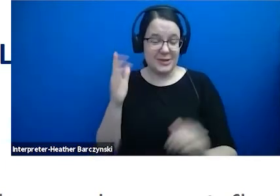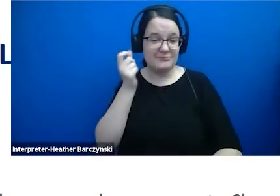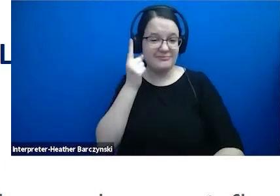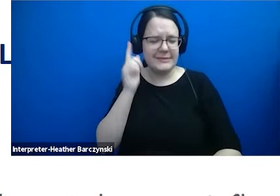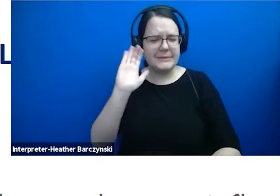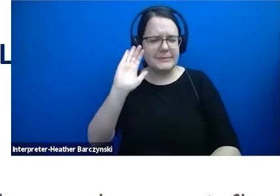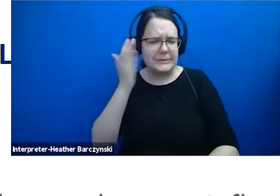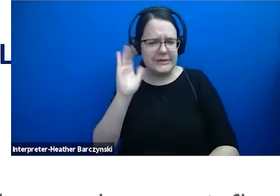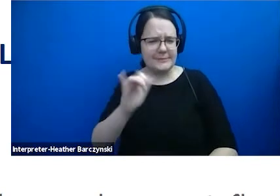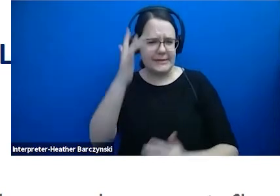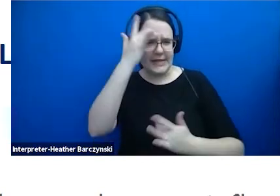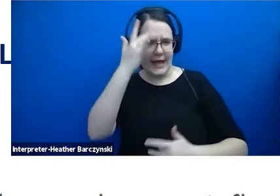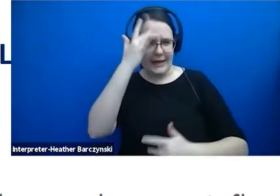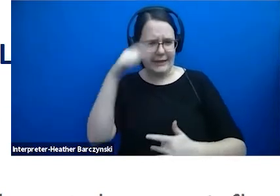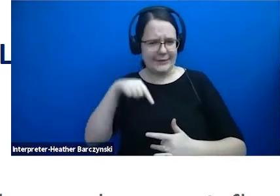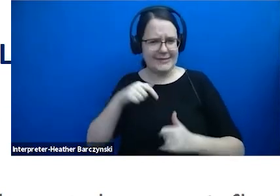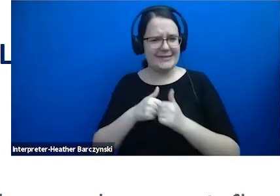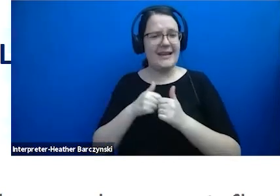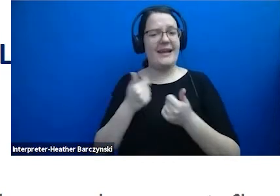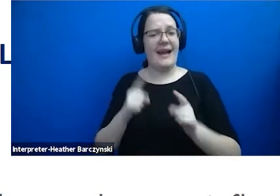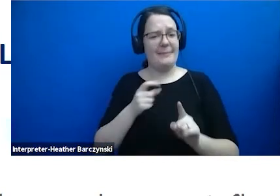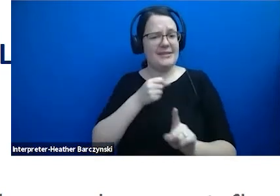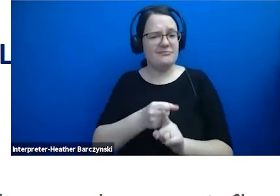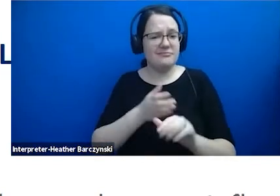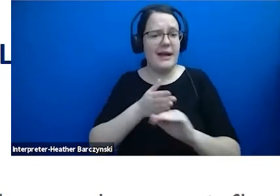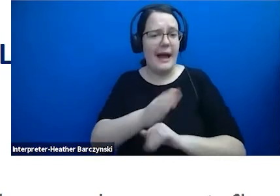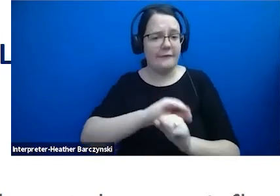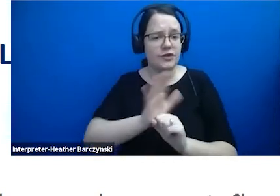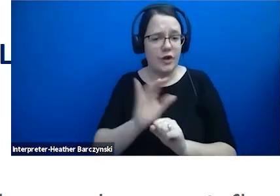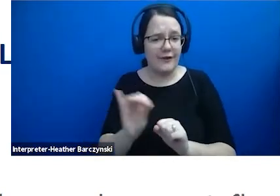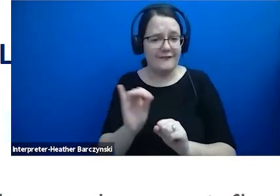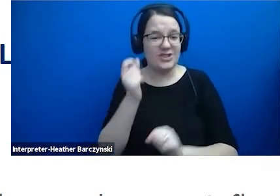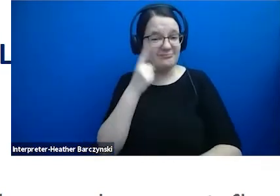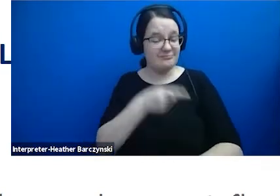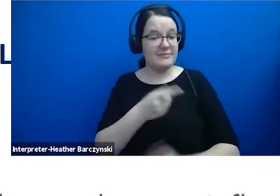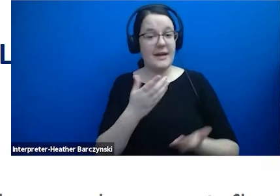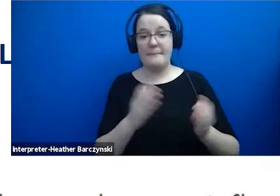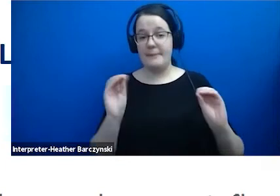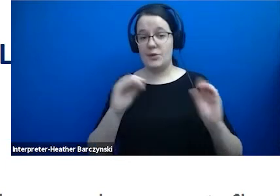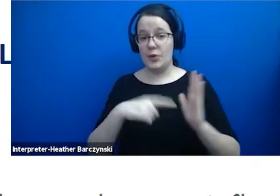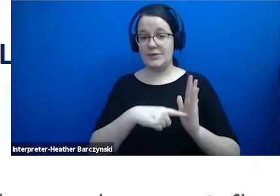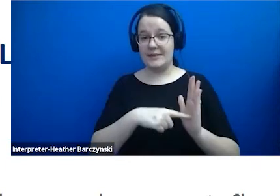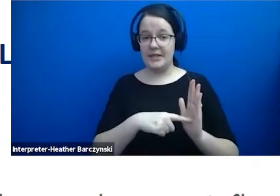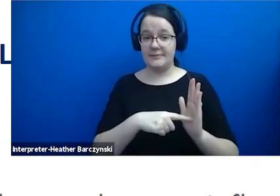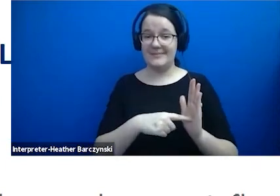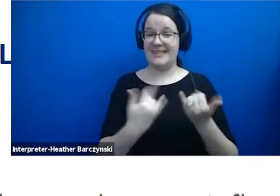illness that follows a covid infection even an asymptomatic coven infection in a child excuse